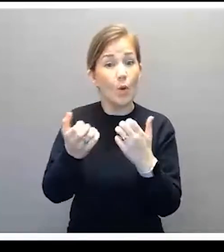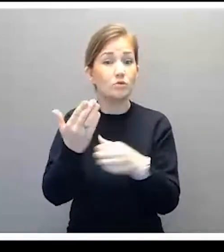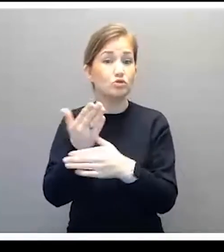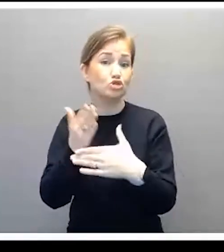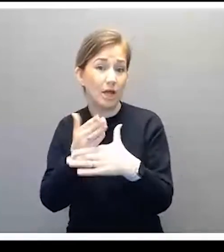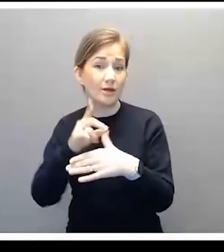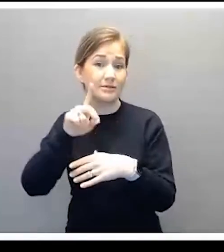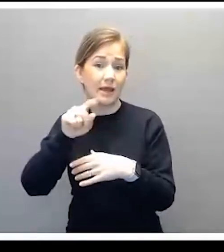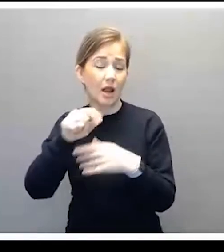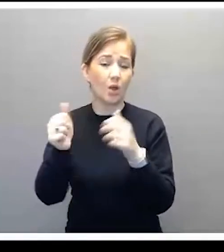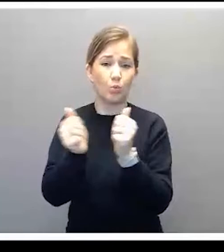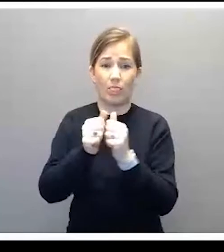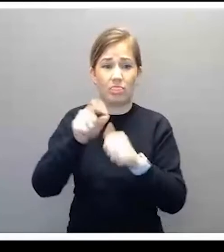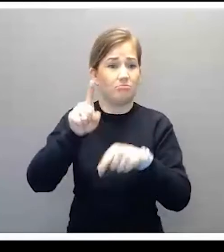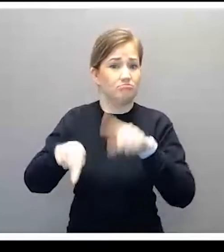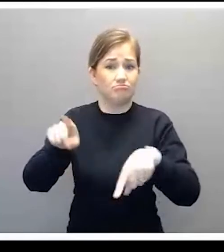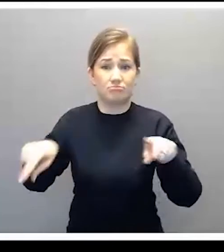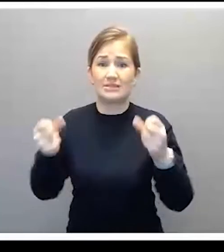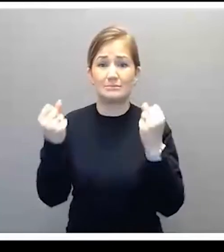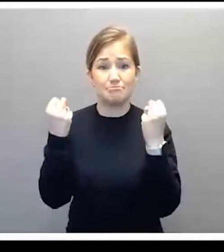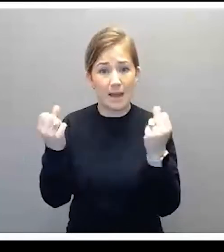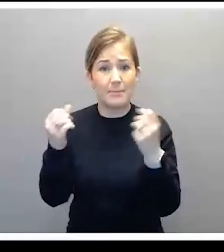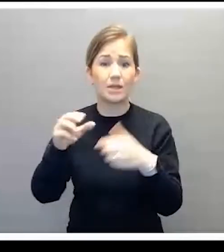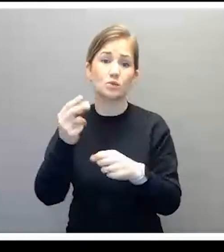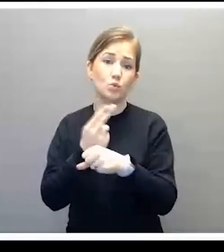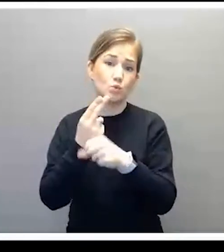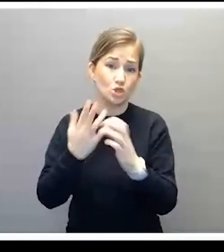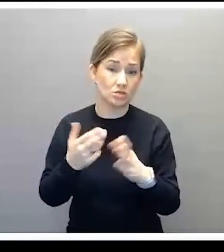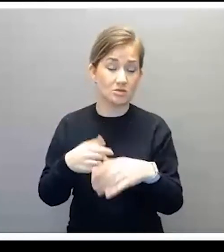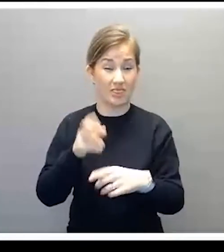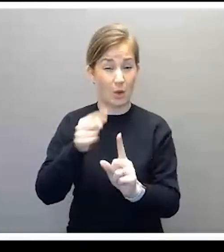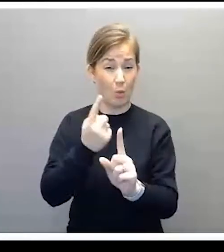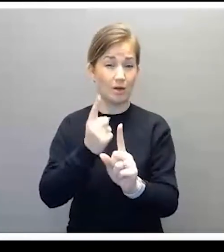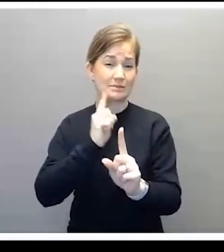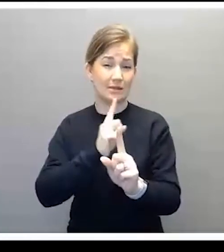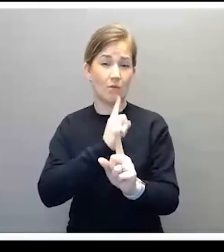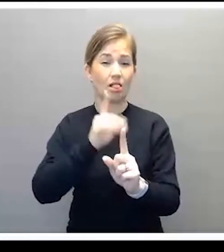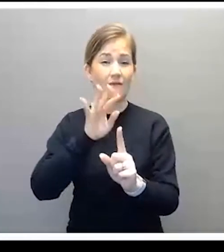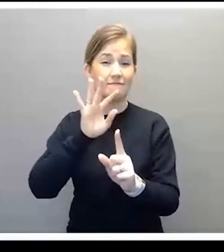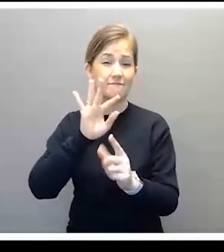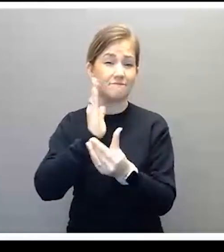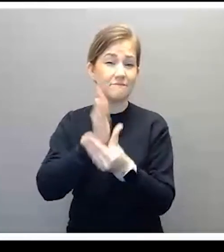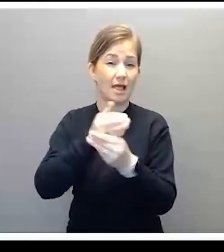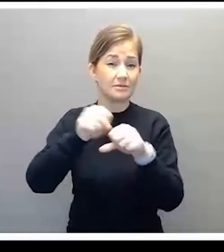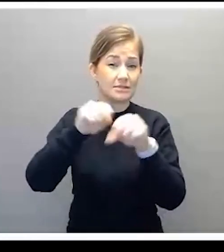You want the dataset shared with multiple users, and you have the single file system that you can mount,